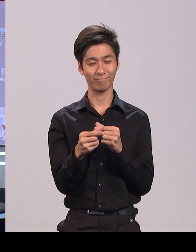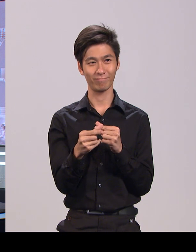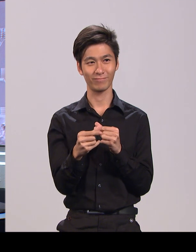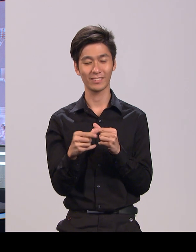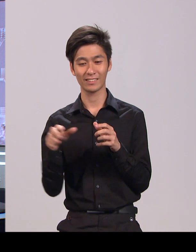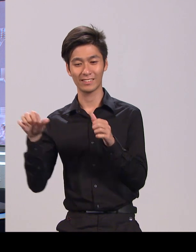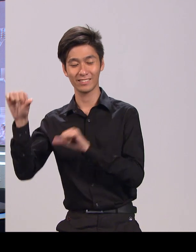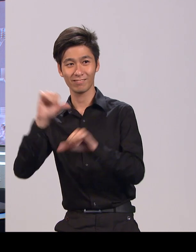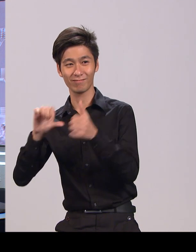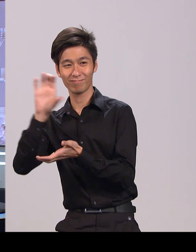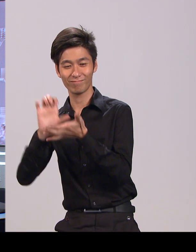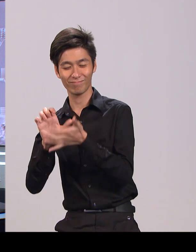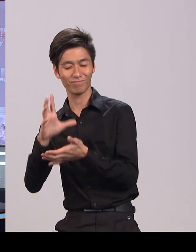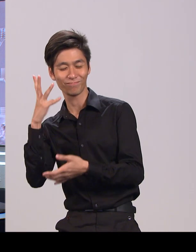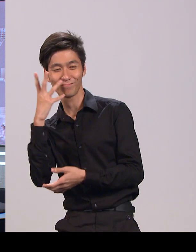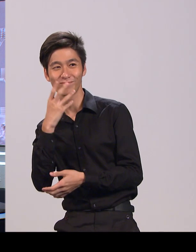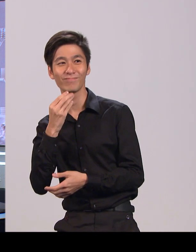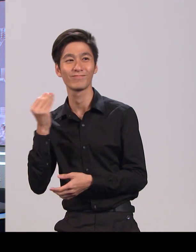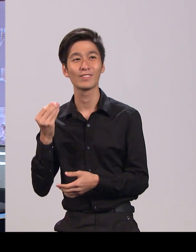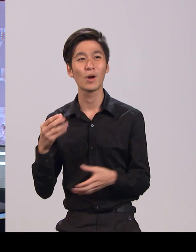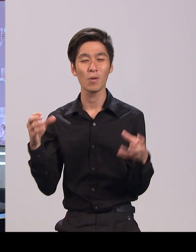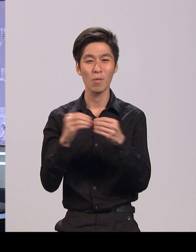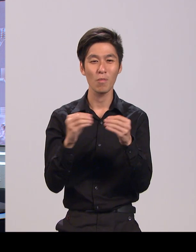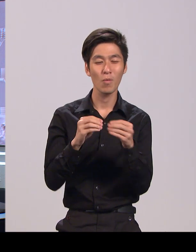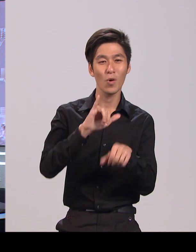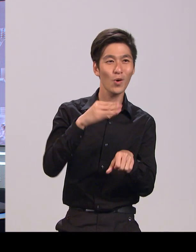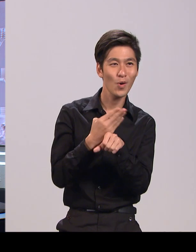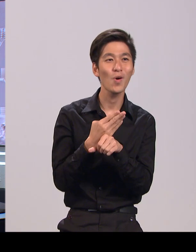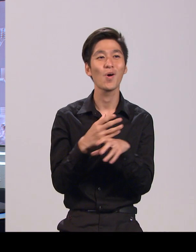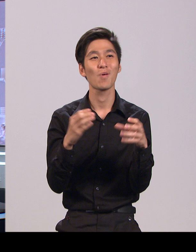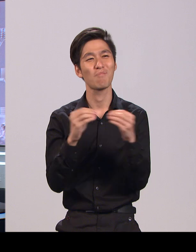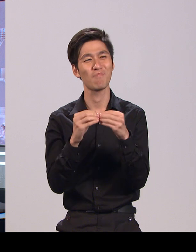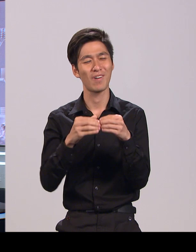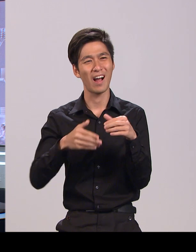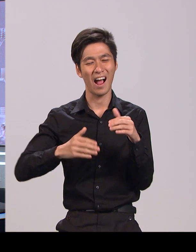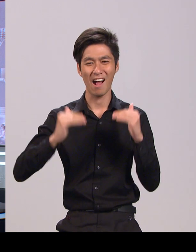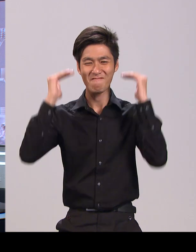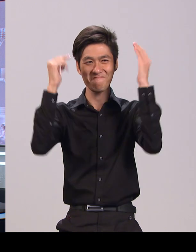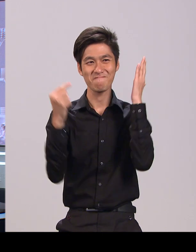There will be new jobs, new high-tech manufacturing industries in the Jurong Innovation District.